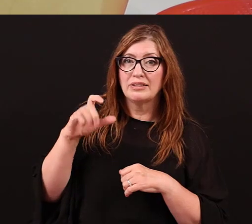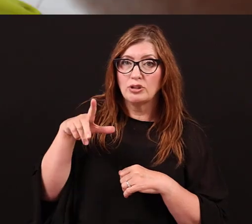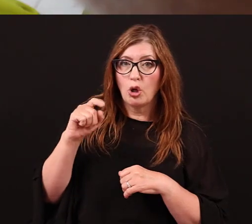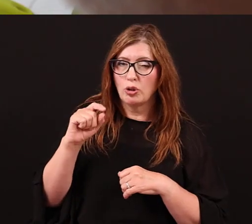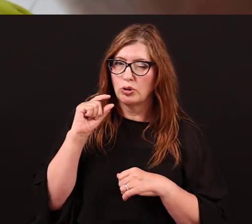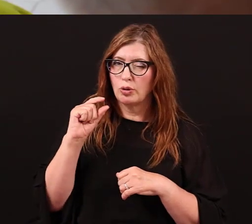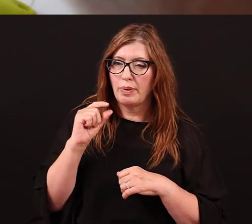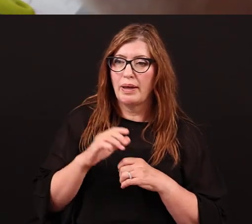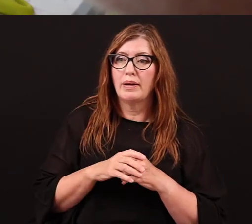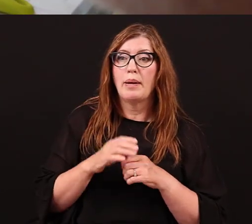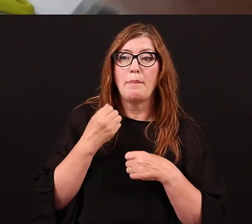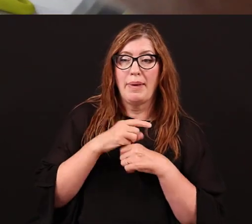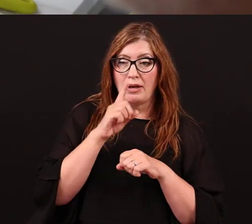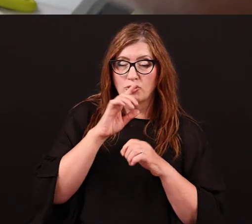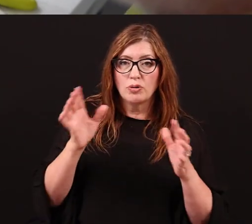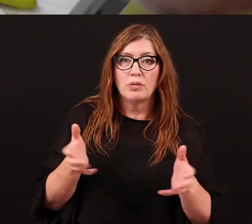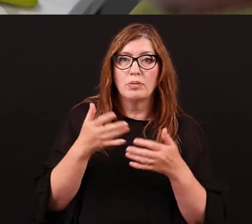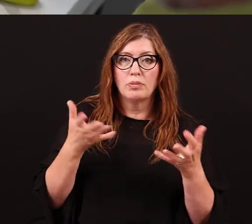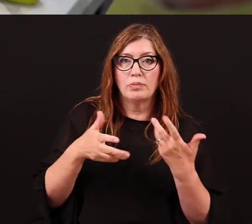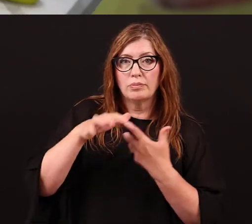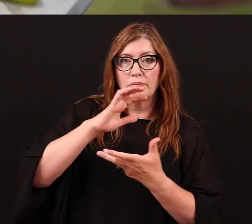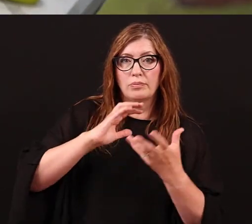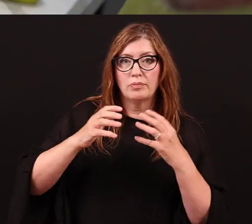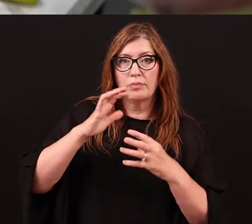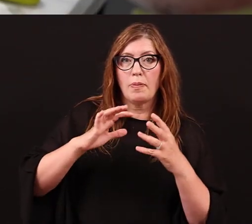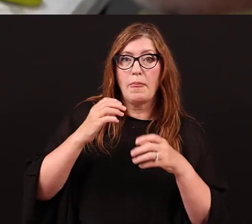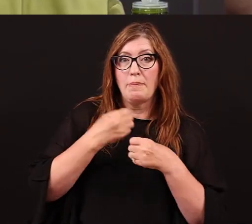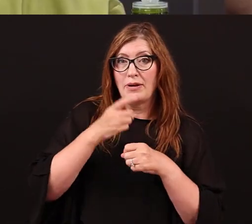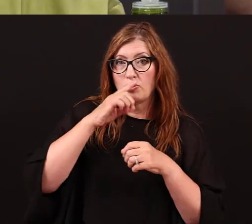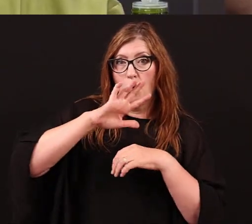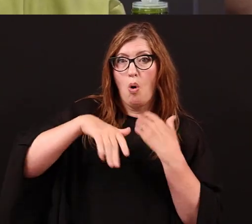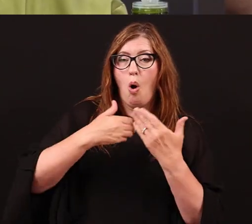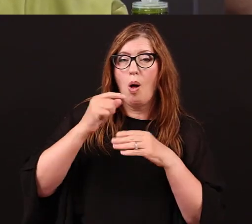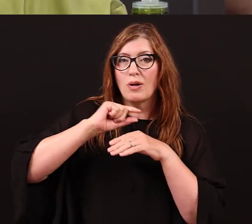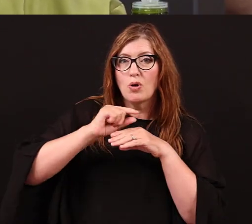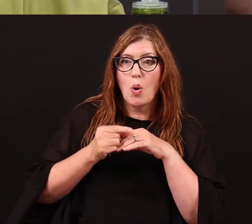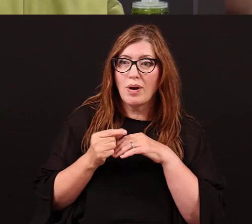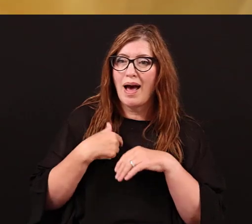Make sure all the vegetables get coated. I love the colors. It's like eating the rainbow here.